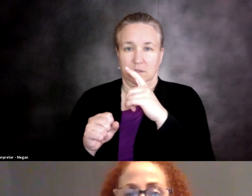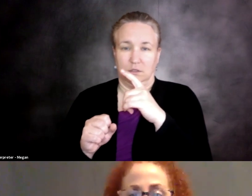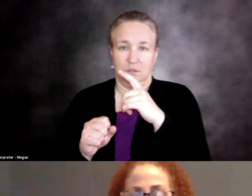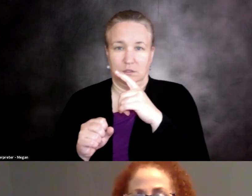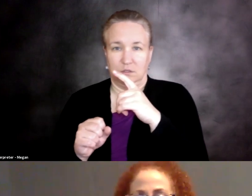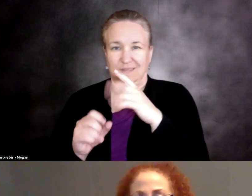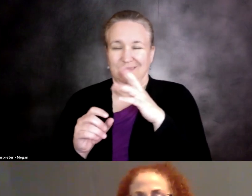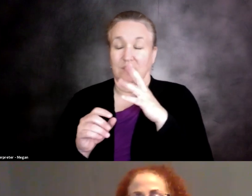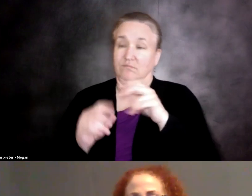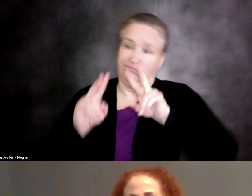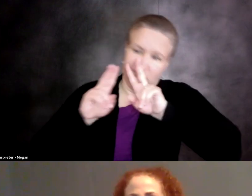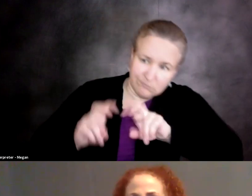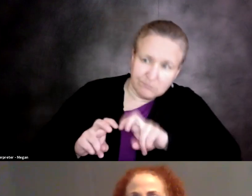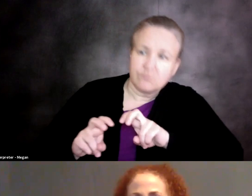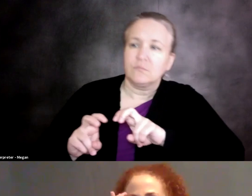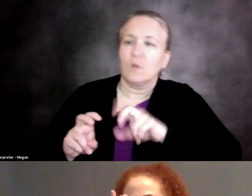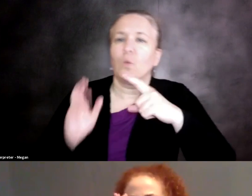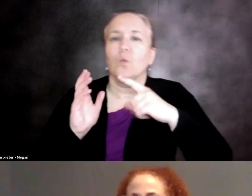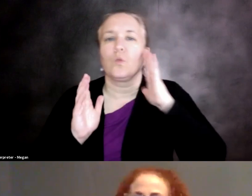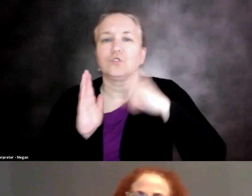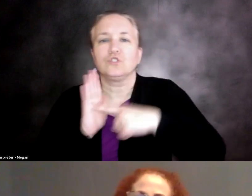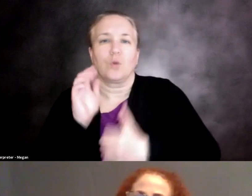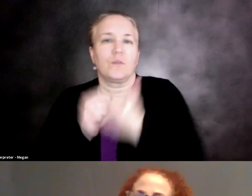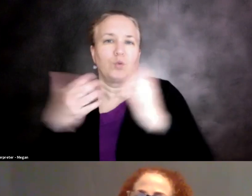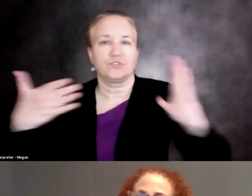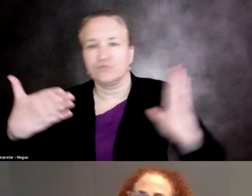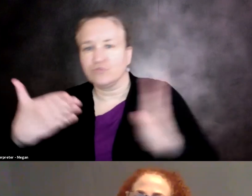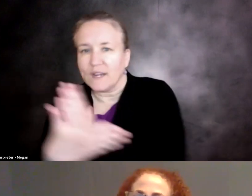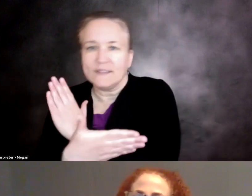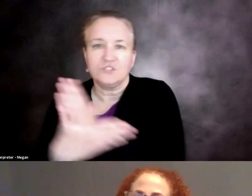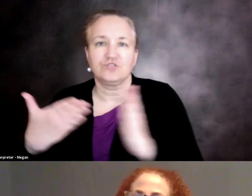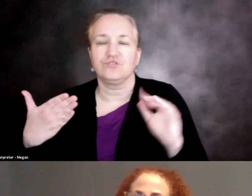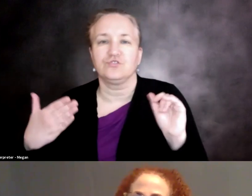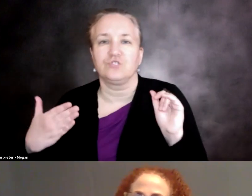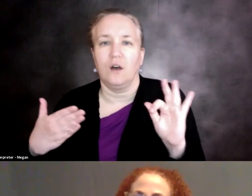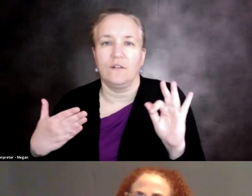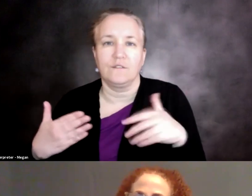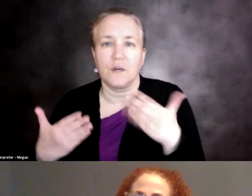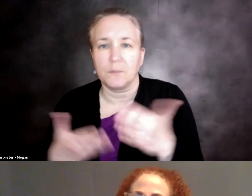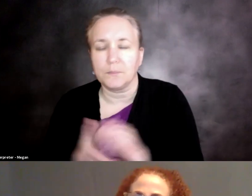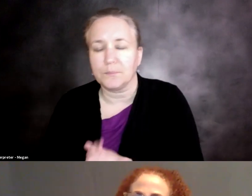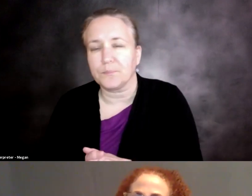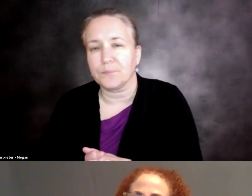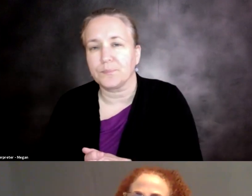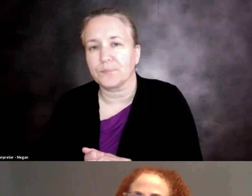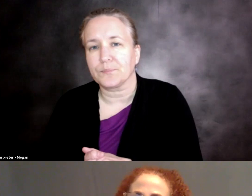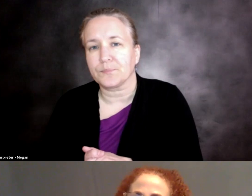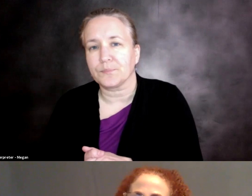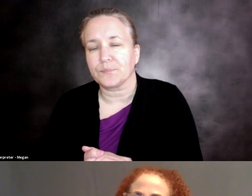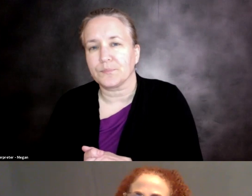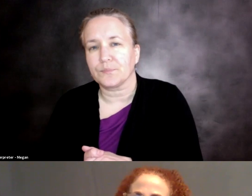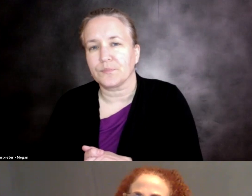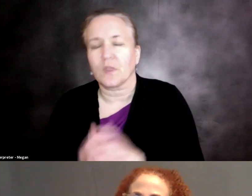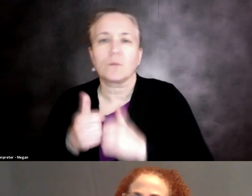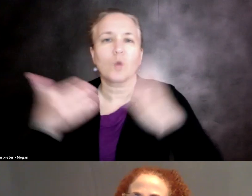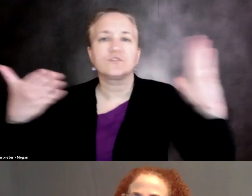illuminate the widest kind of perspective